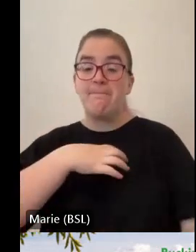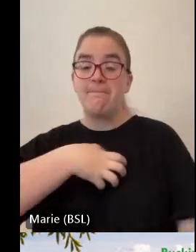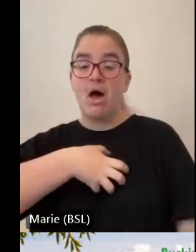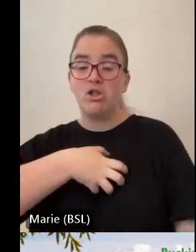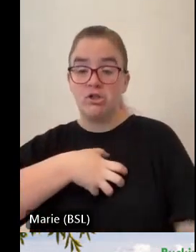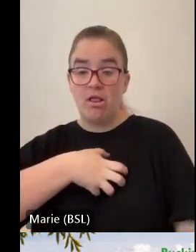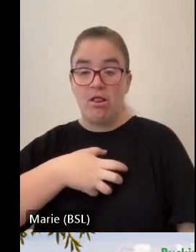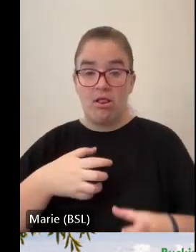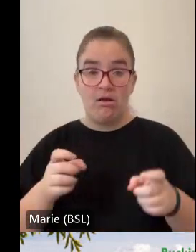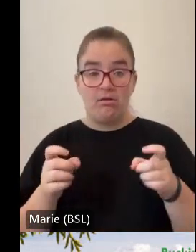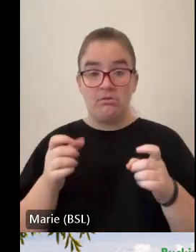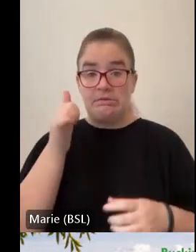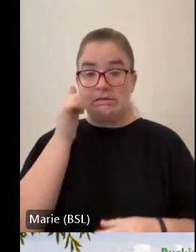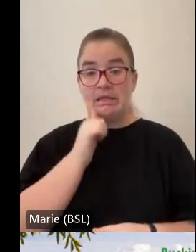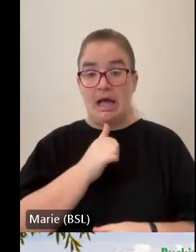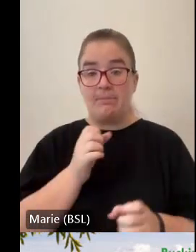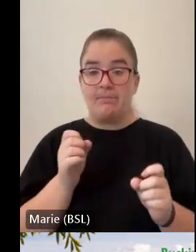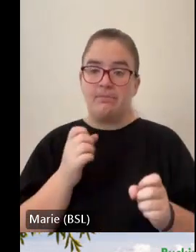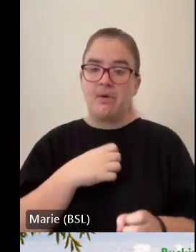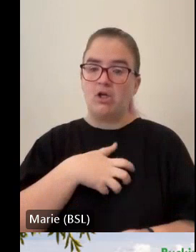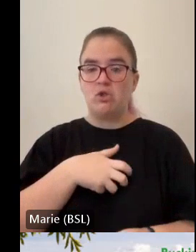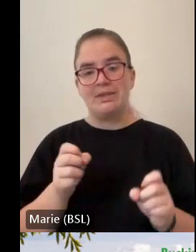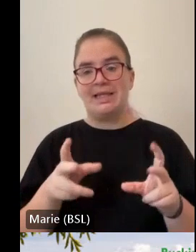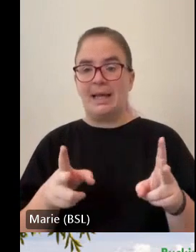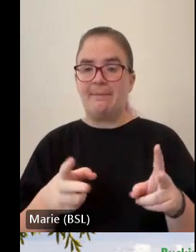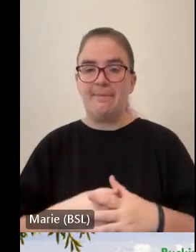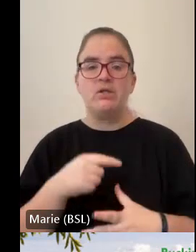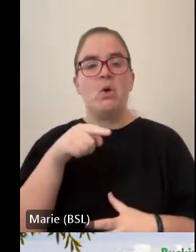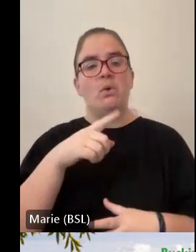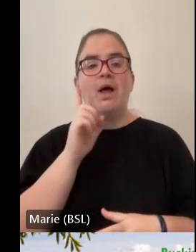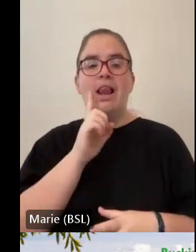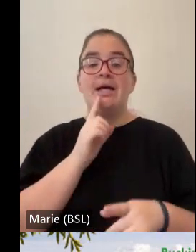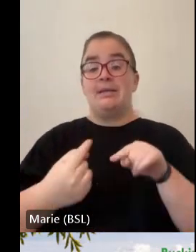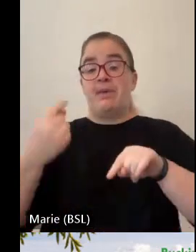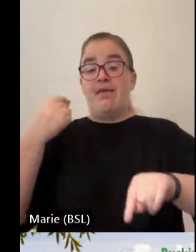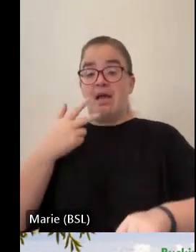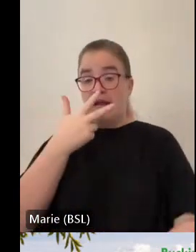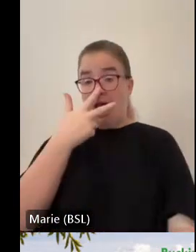So this lady was in her 80s at the time, and she'd had a very